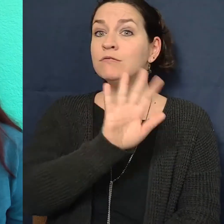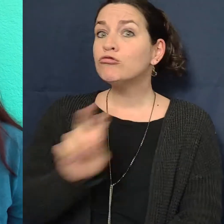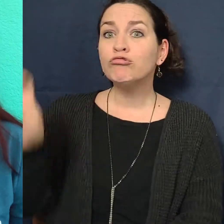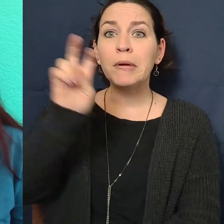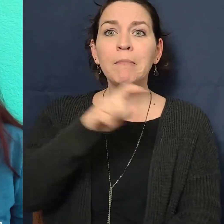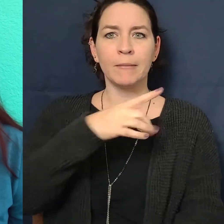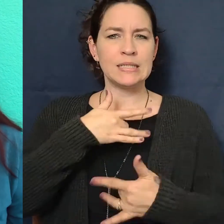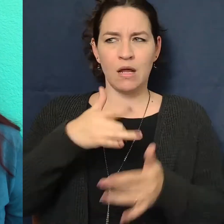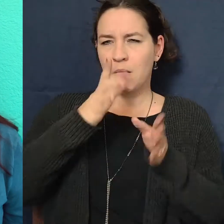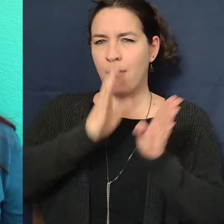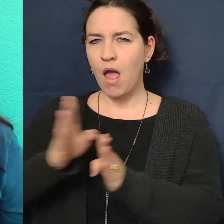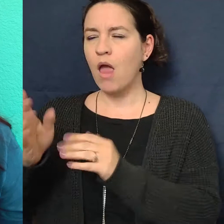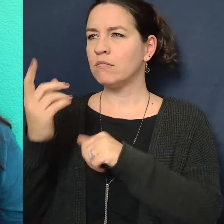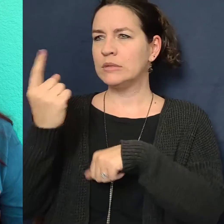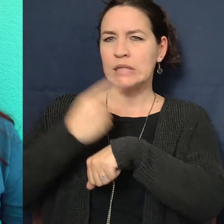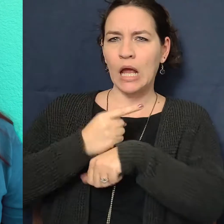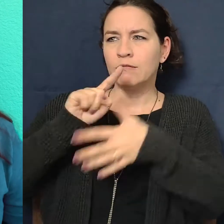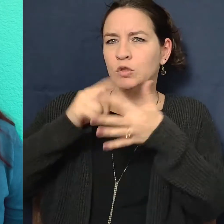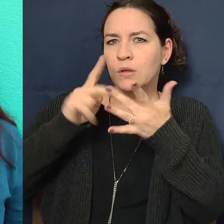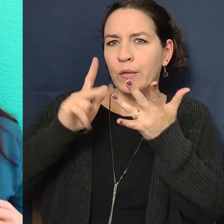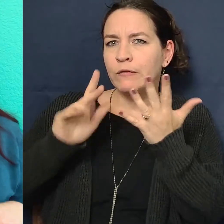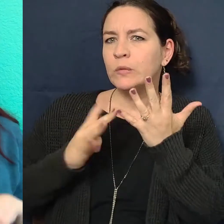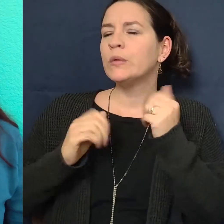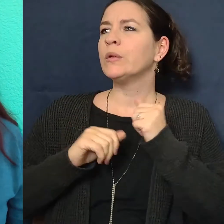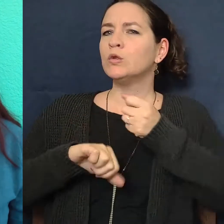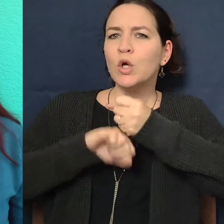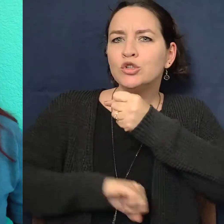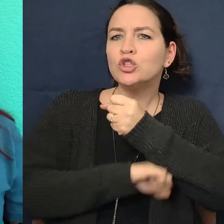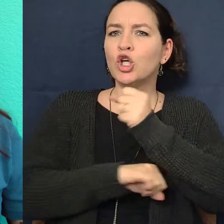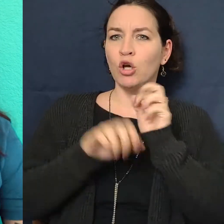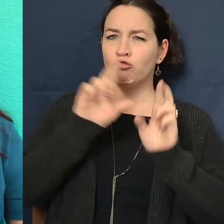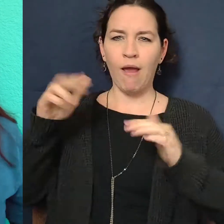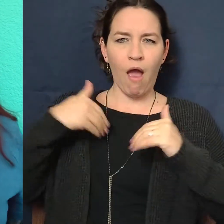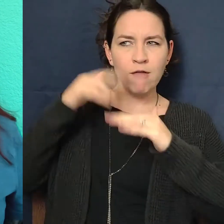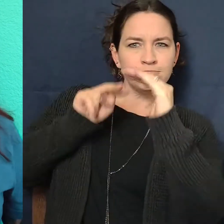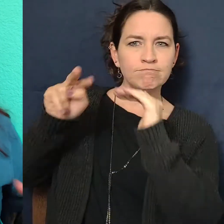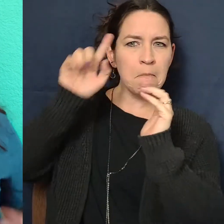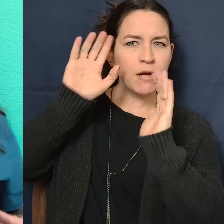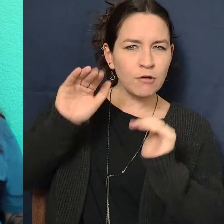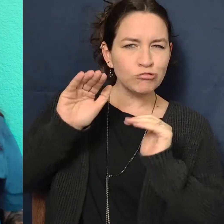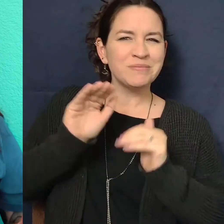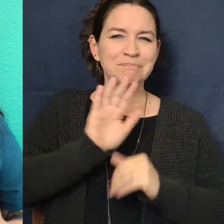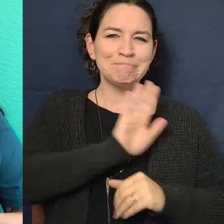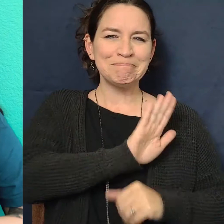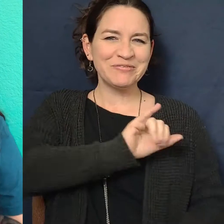to have itineraries, they're going to have structures, they're going to know what's coming. They're going to plan things out so that they know what